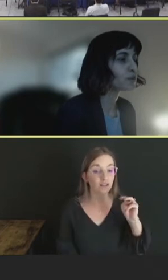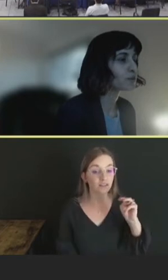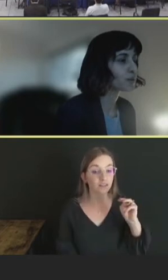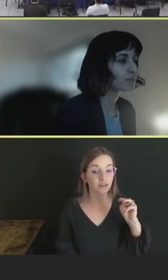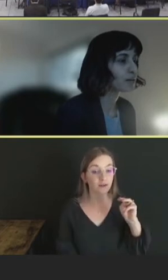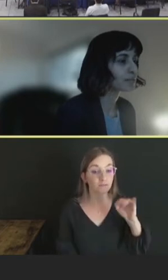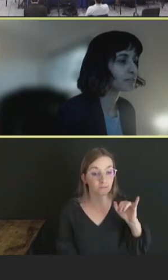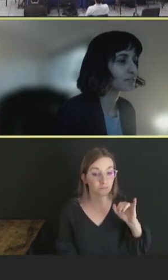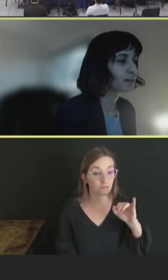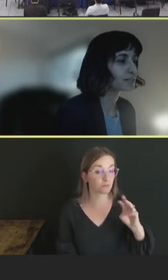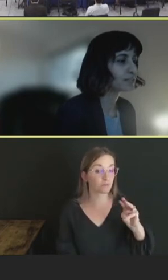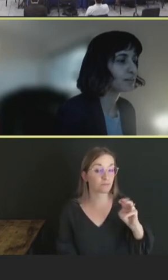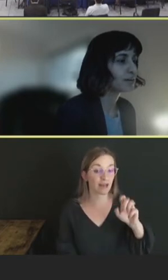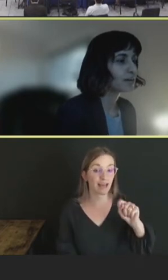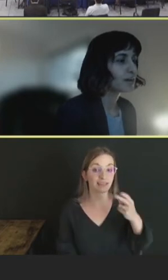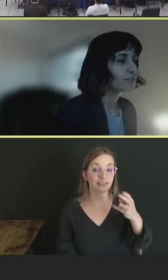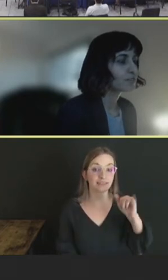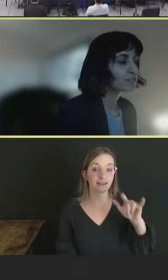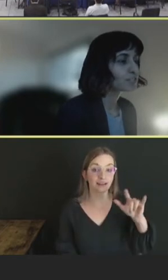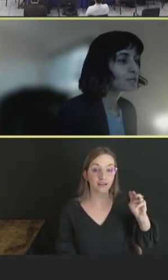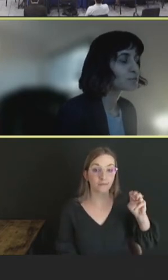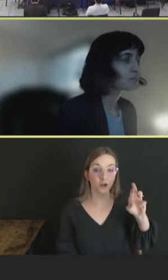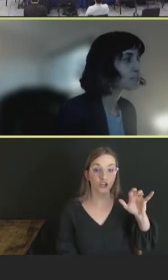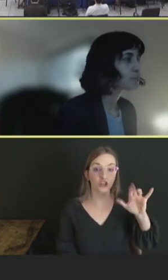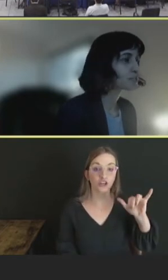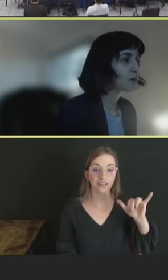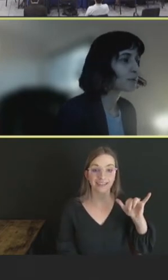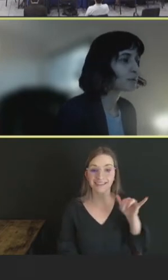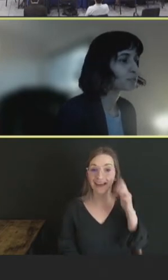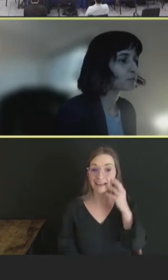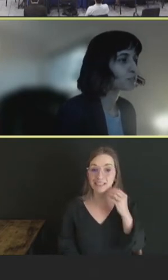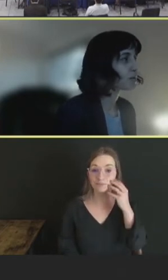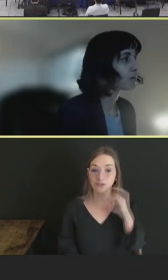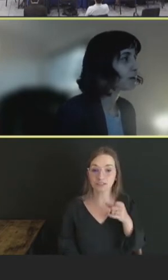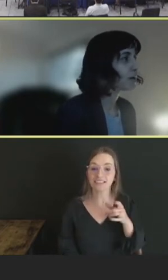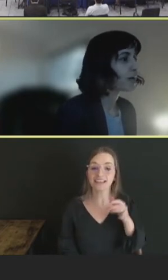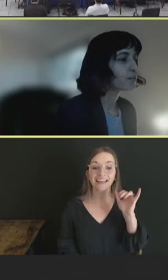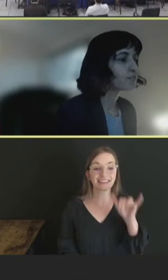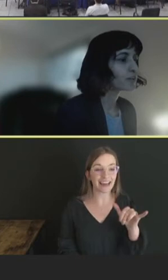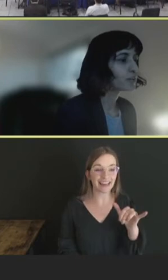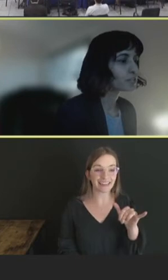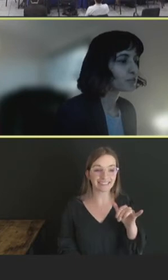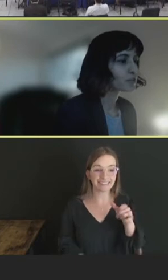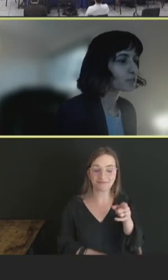no neurotoxic effects. Fish consumption is the most common exposure and fetal exposure,